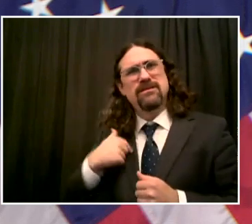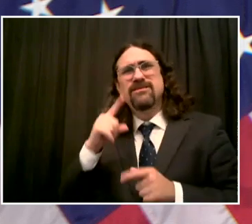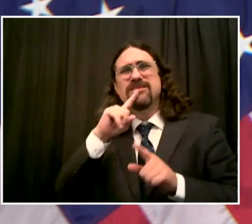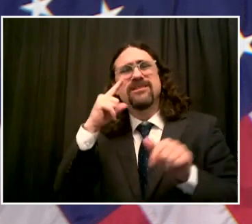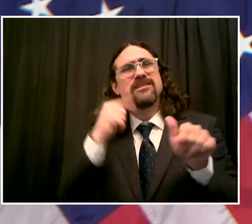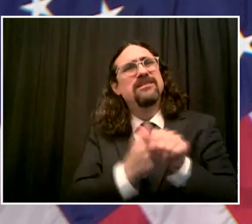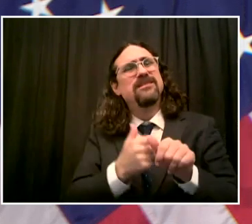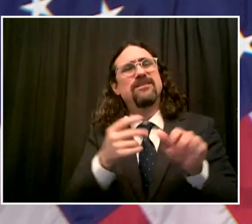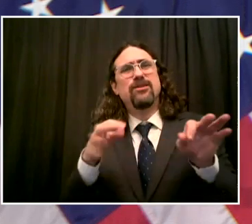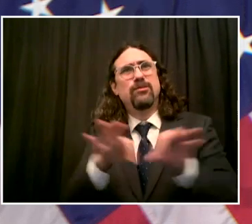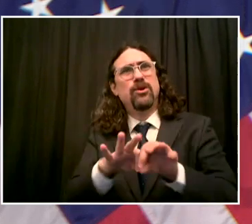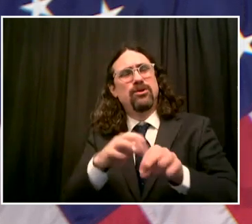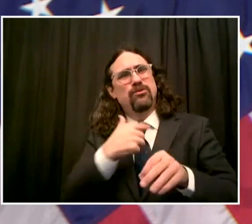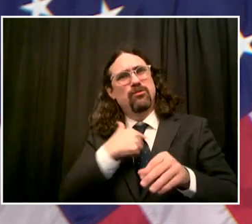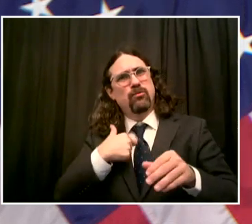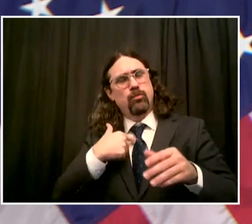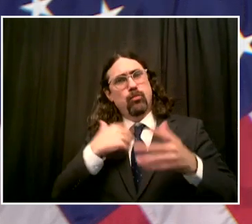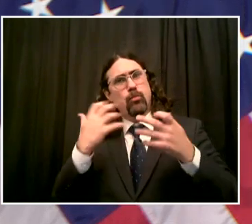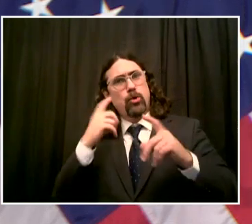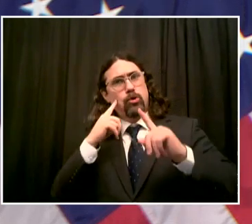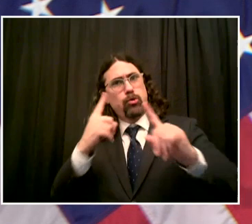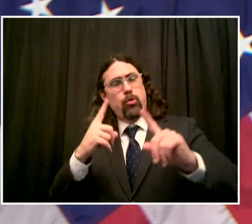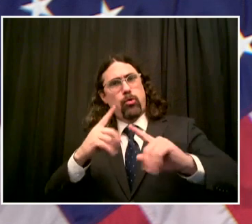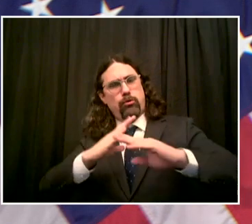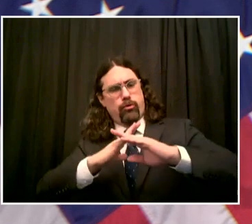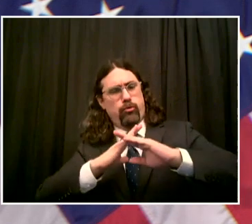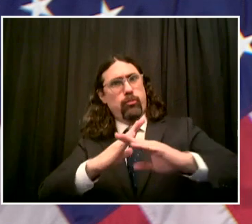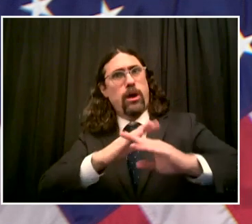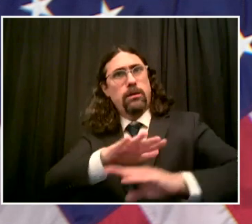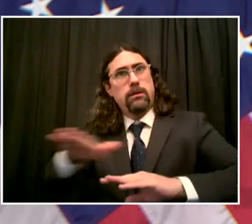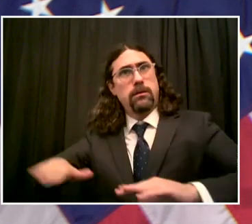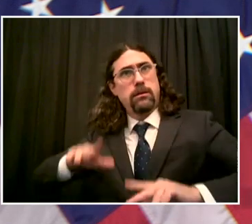MOVEMENT BUT TAKING INTO